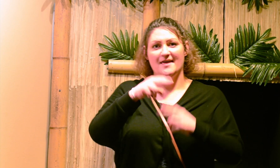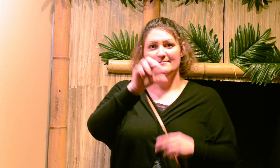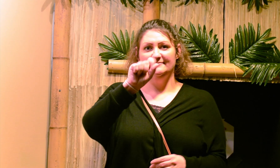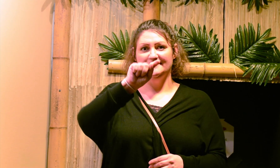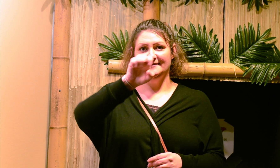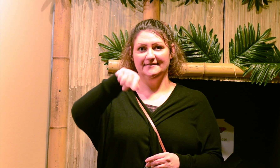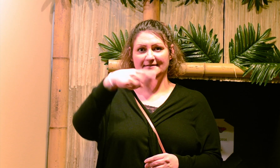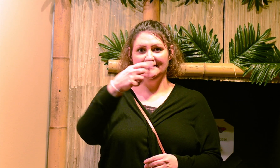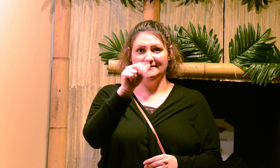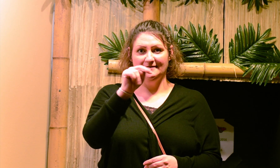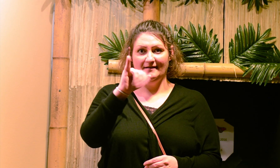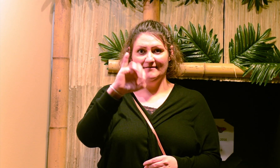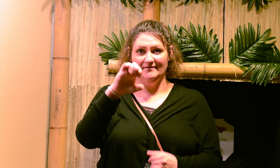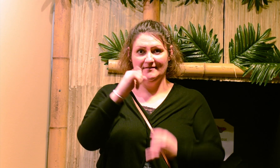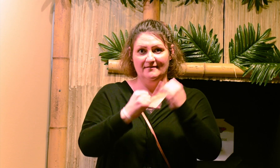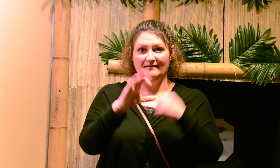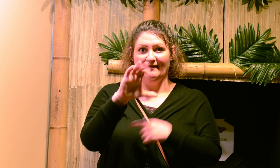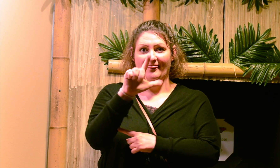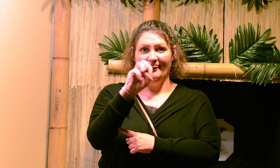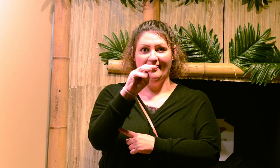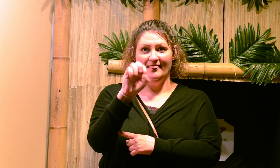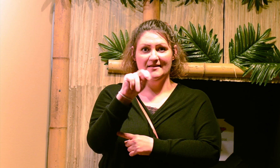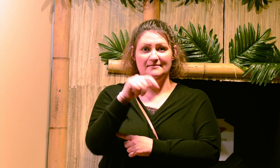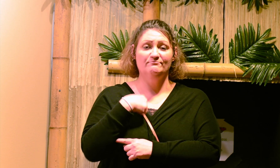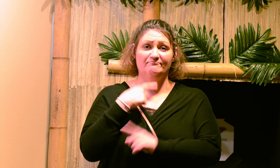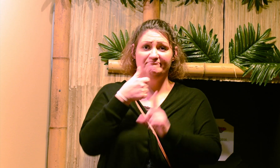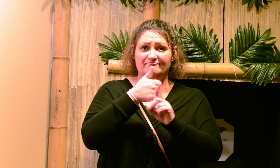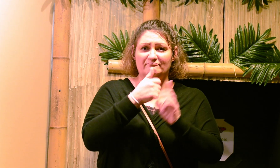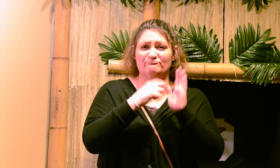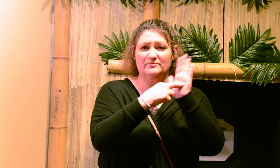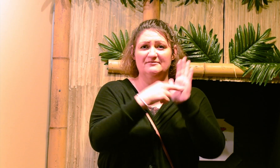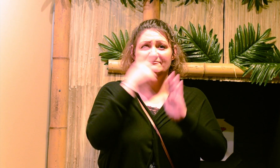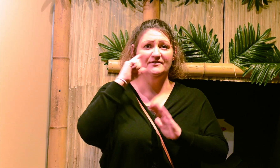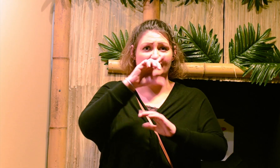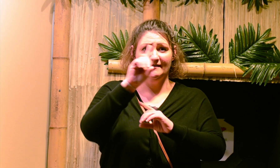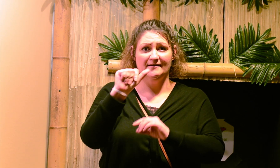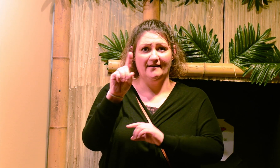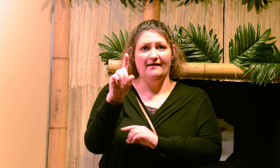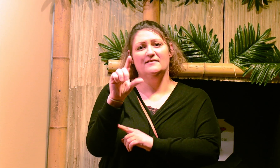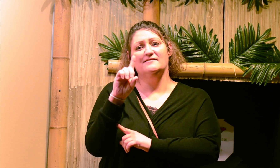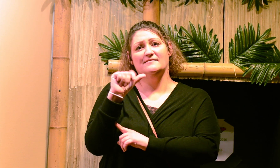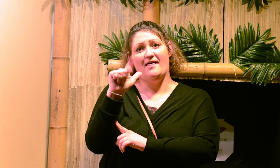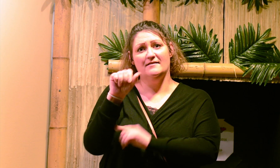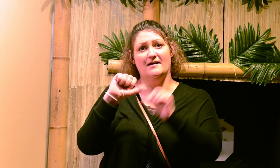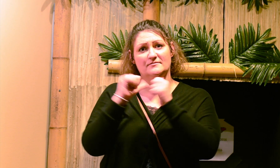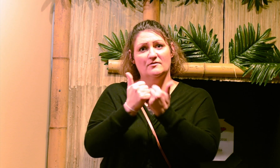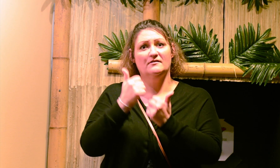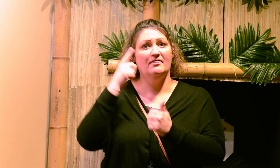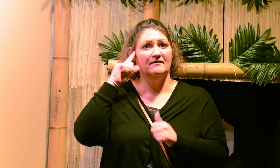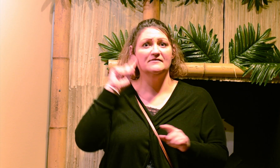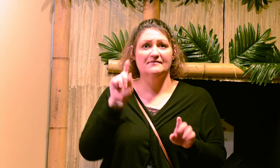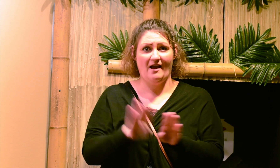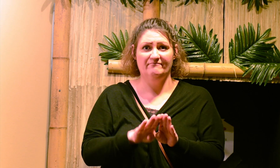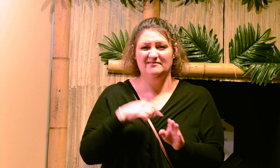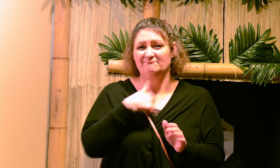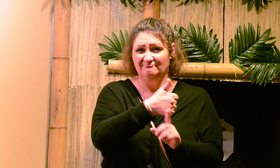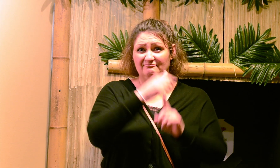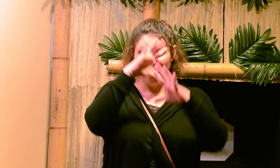Hello, I'm Stephanie Clement. I'm here on behalf of Dallas Association of the Deaf (DAD).